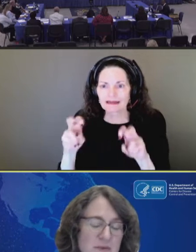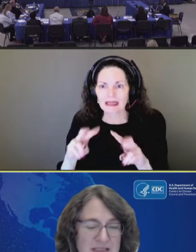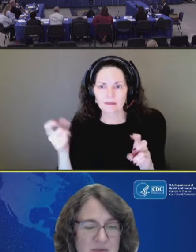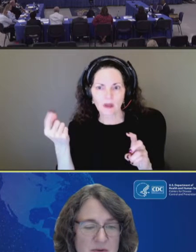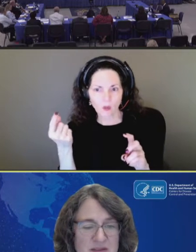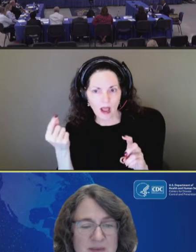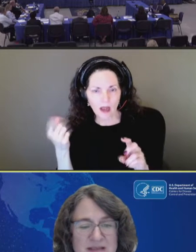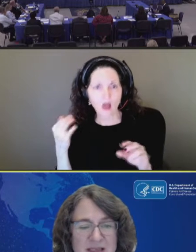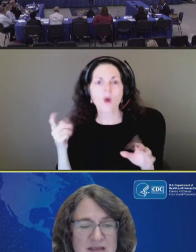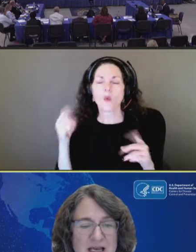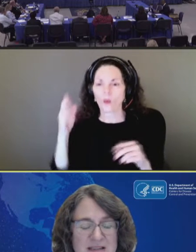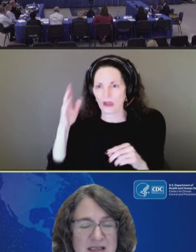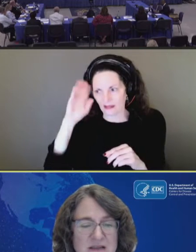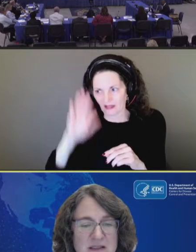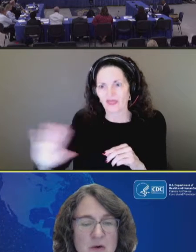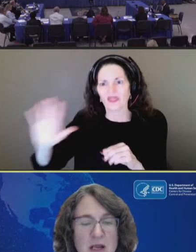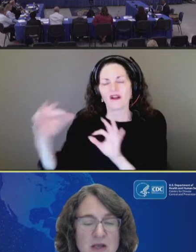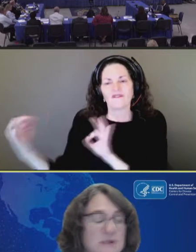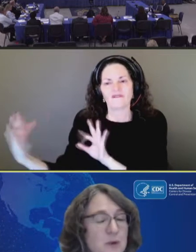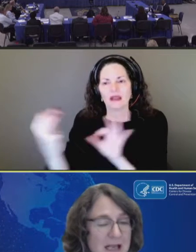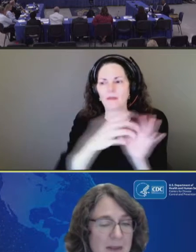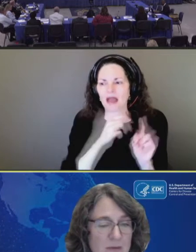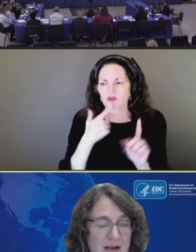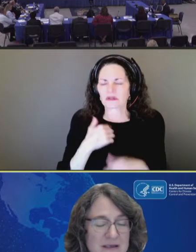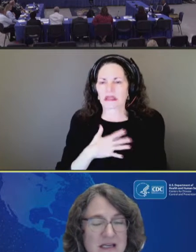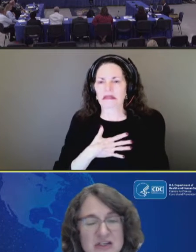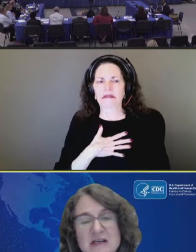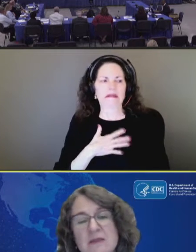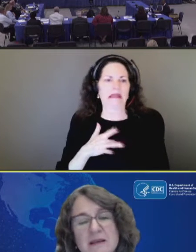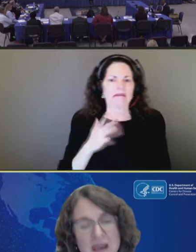was a perception this could be stigmatizing. And so just putting out the recommendation and then